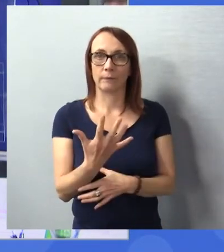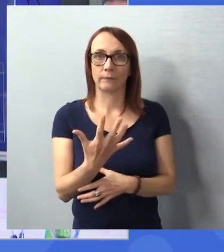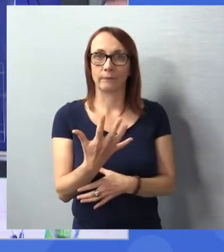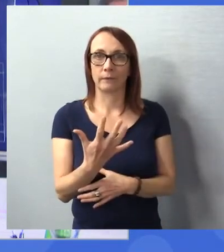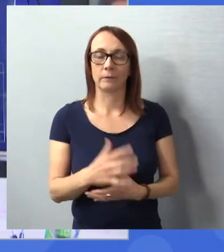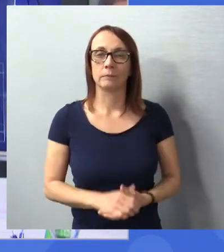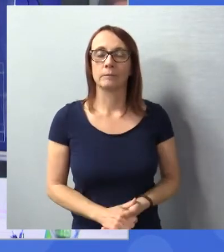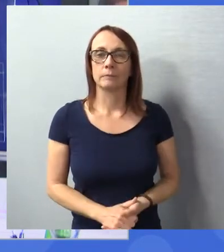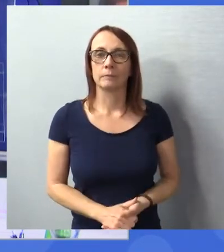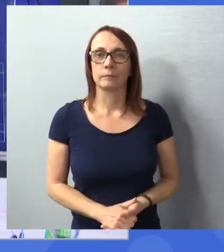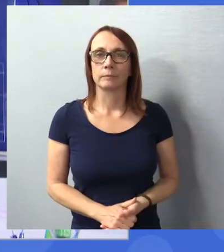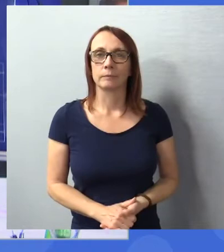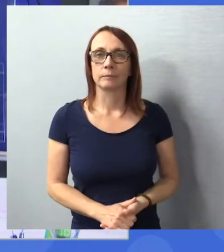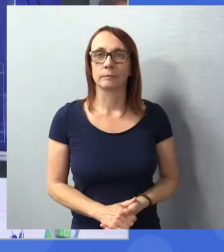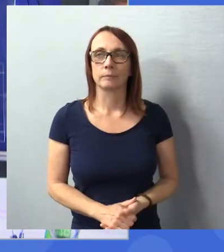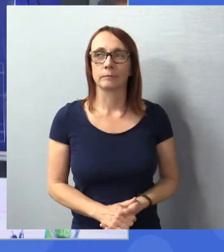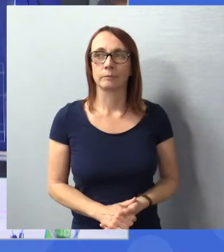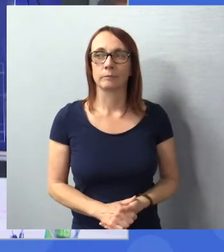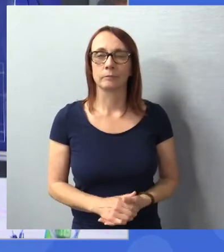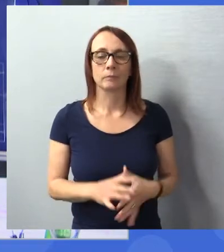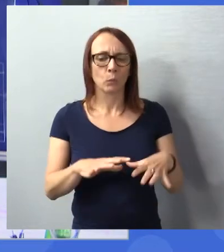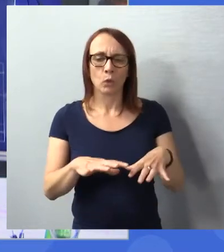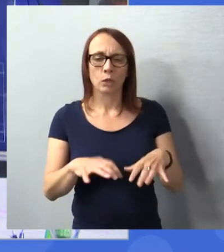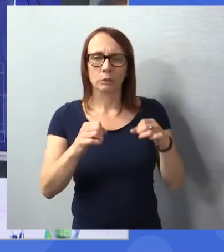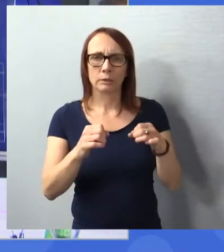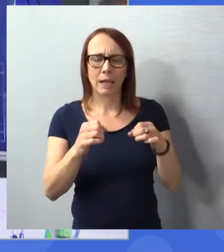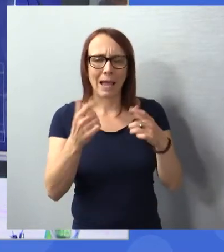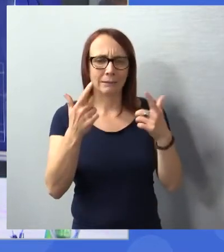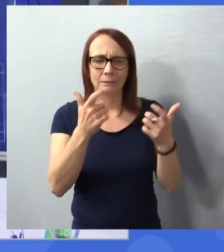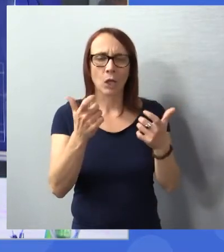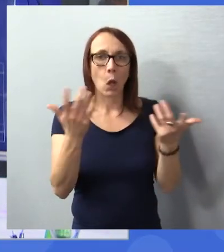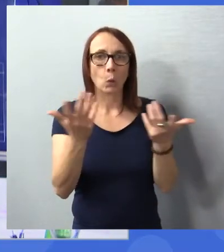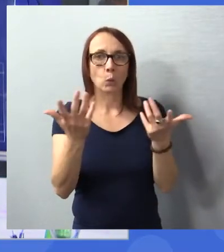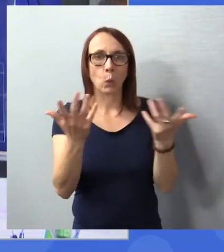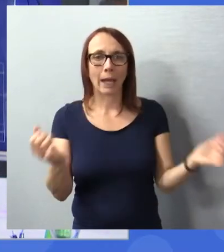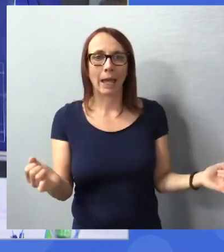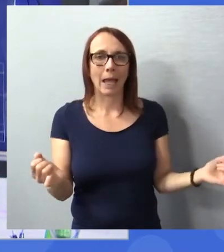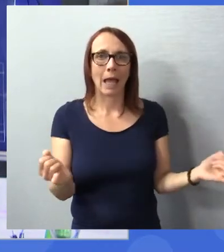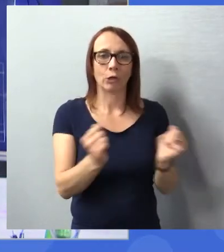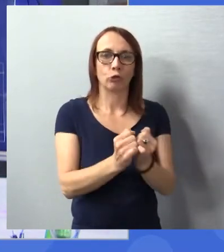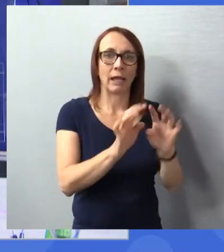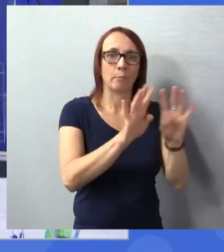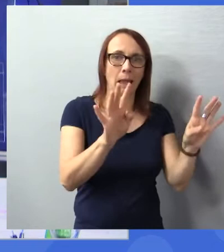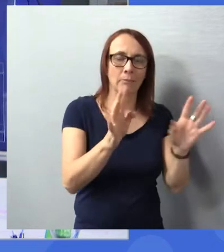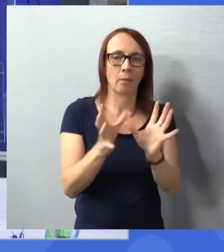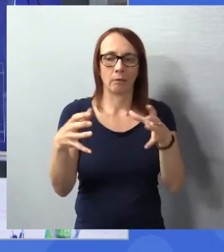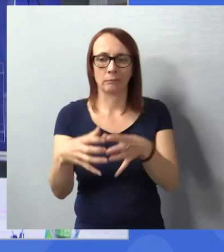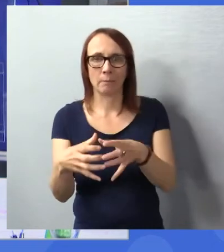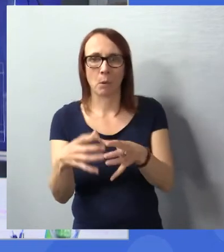anything wrong we I guess we started by looking at the areas of agreement that we saw in the panel but also from the table ourselves and and the the rest